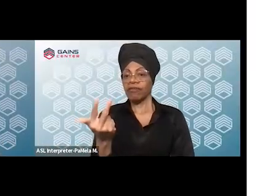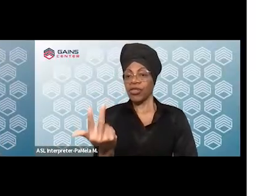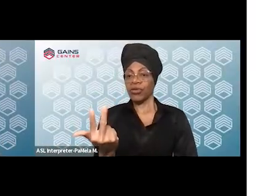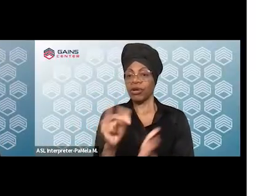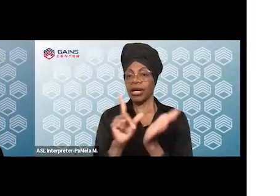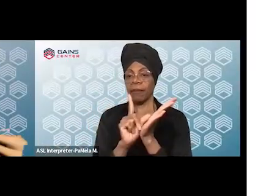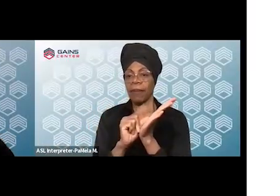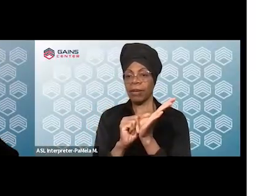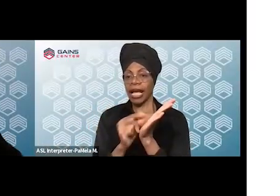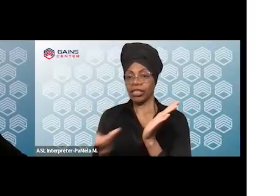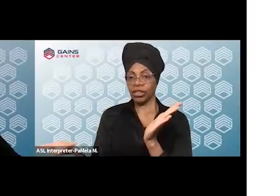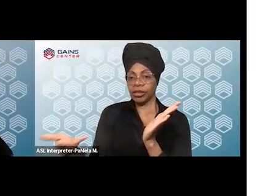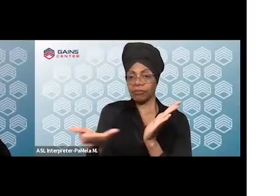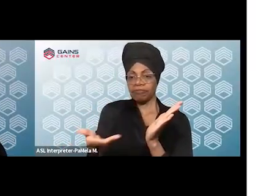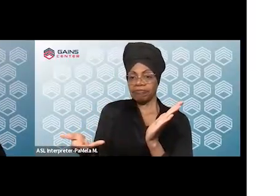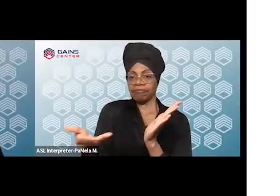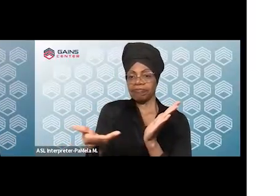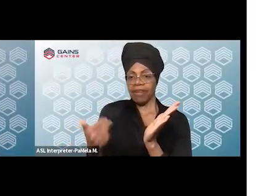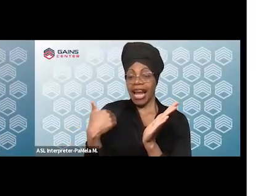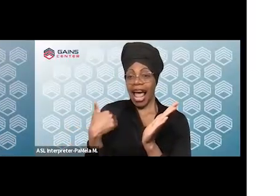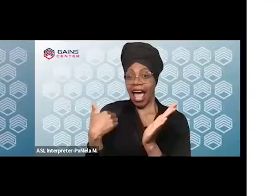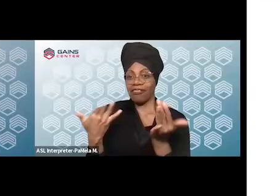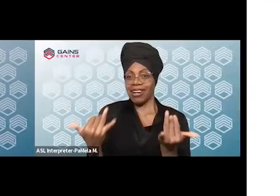and now kind of an army of professionals